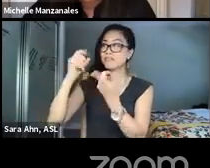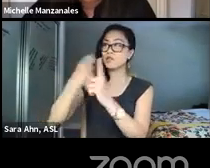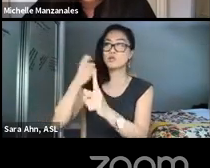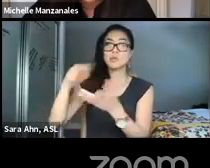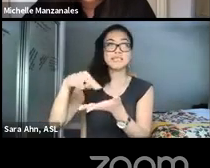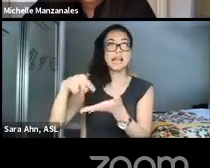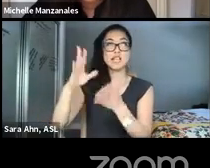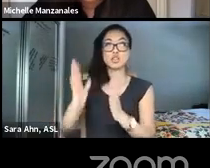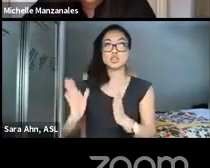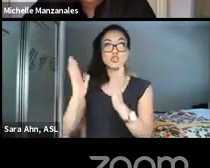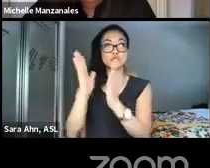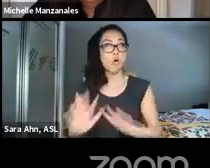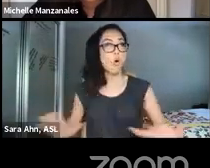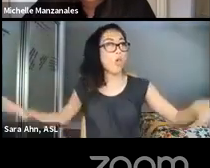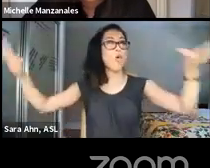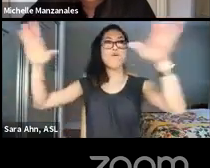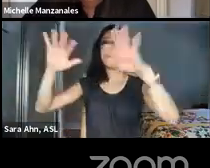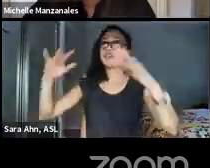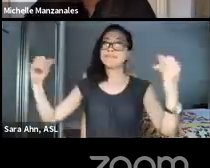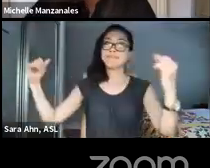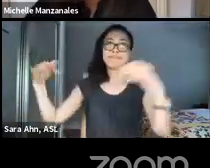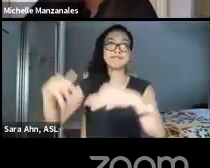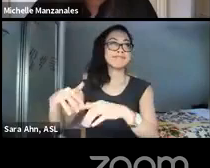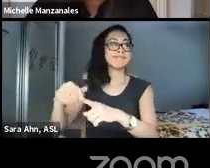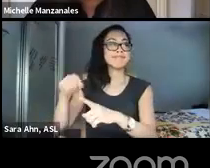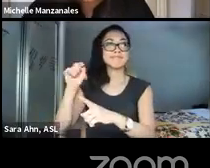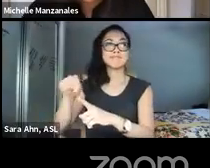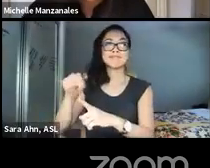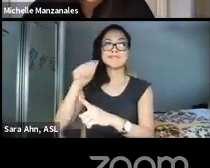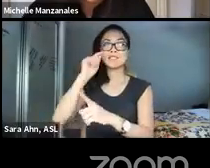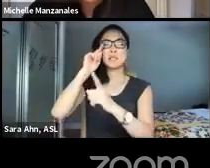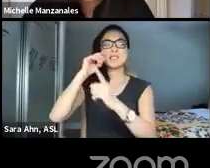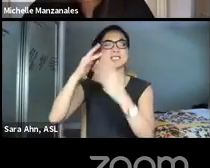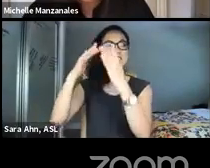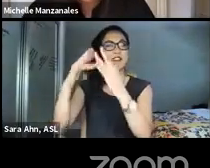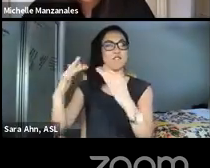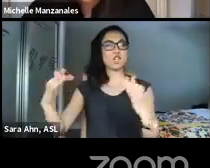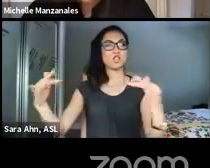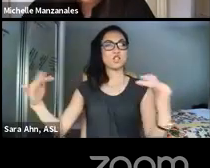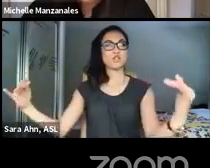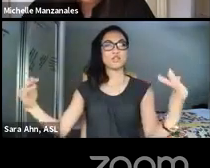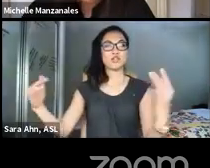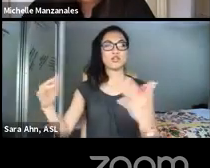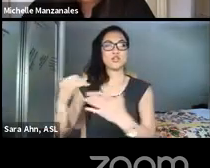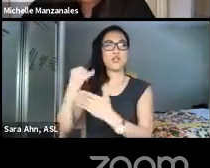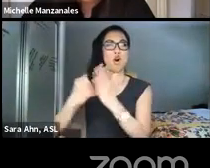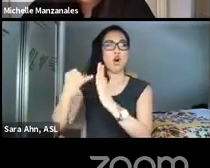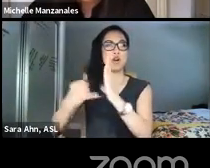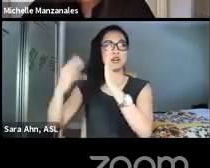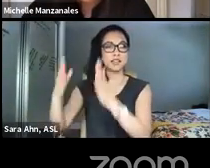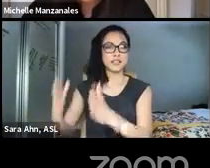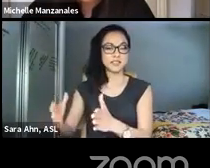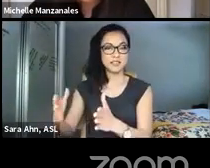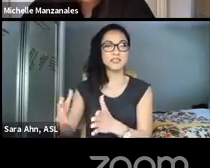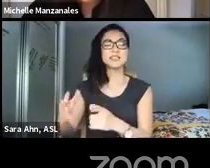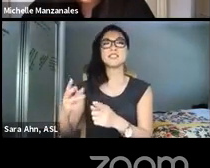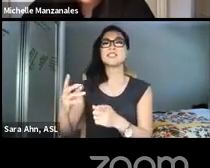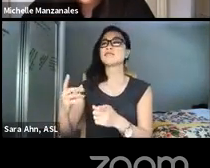We also have an amazing school of dance. I say that because I love our school